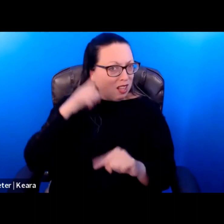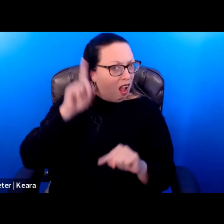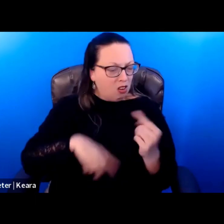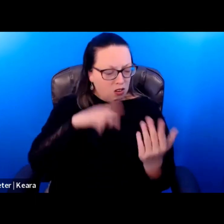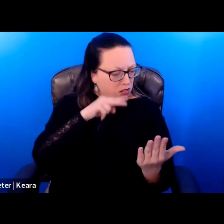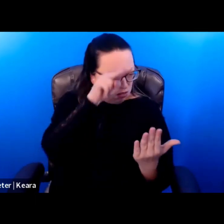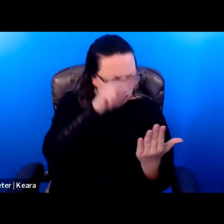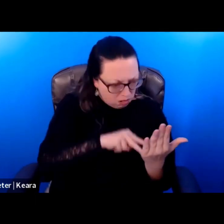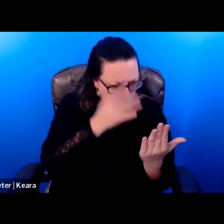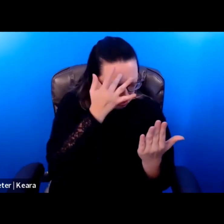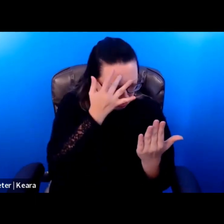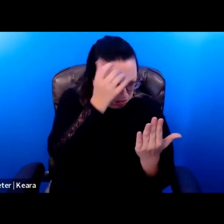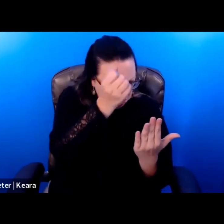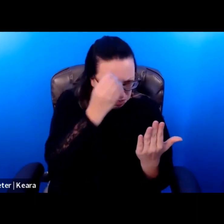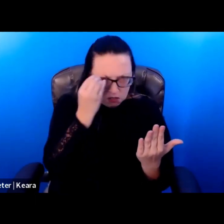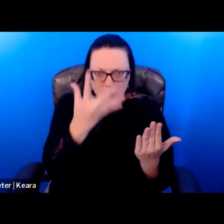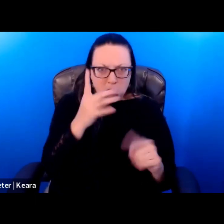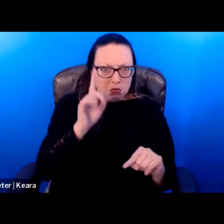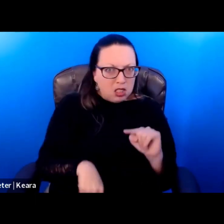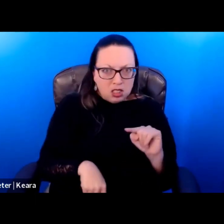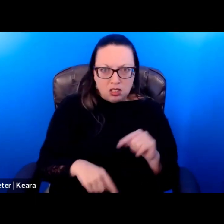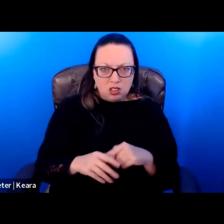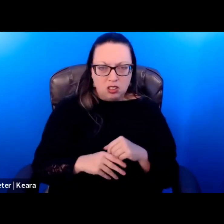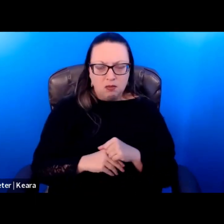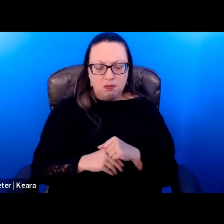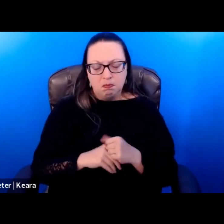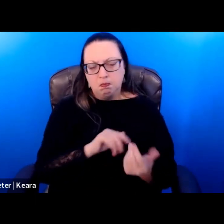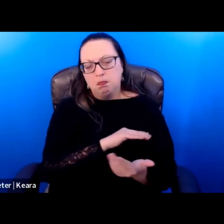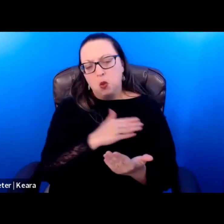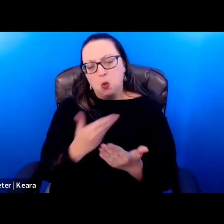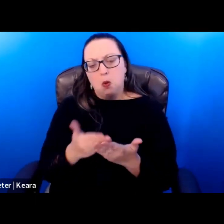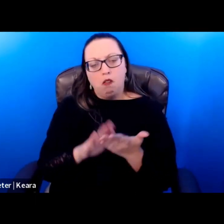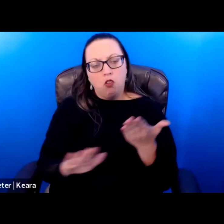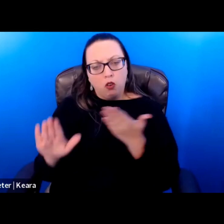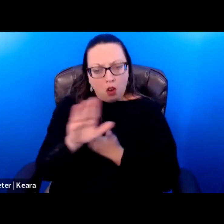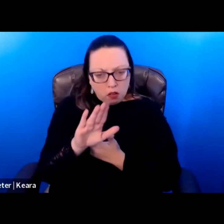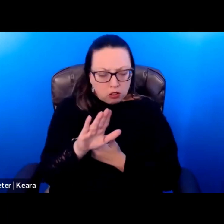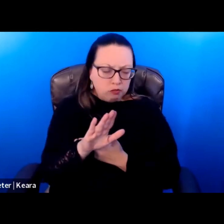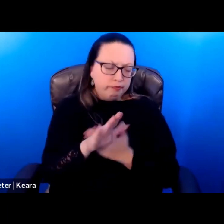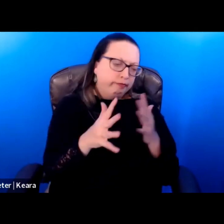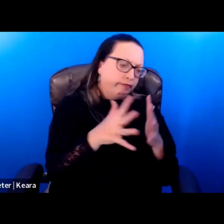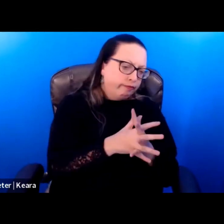I was supposed to. Then we get to college, you know, after playing football, you know, you really want to be a good